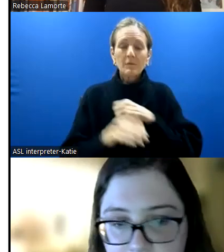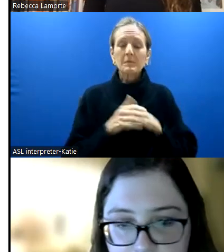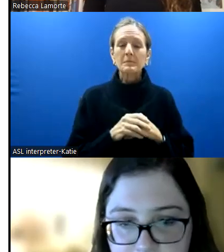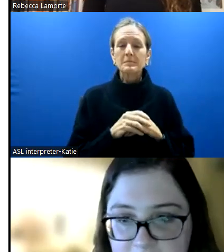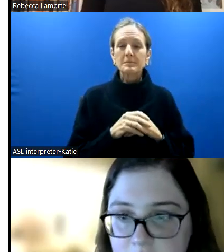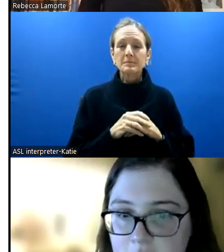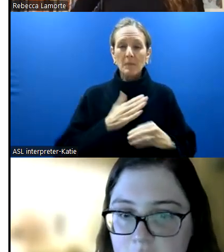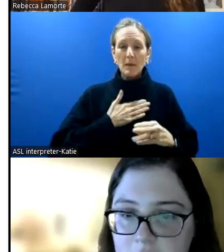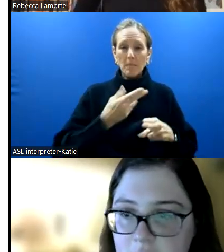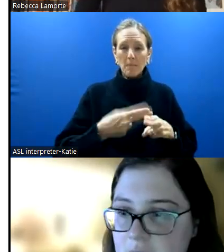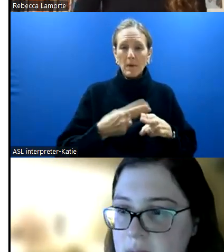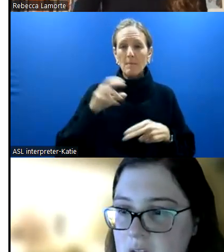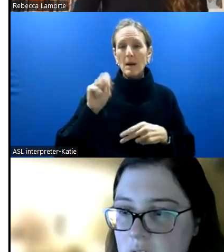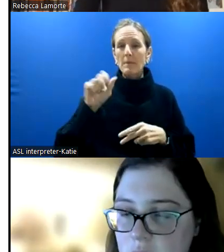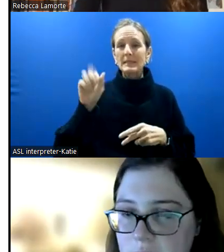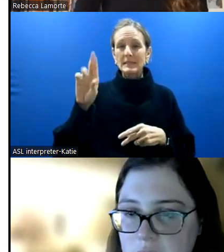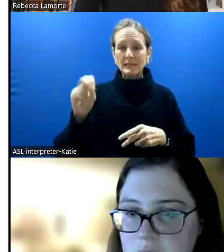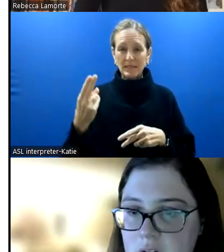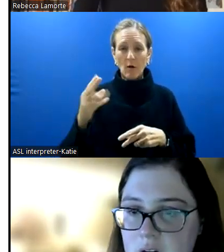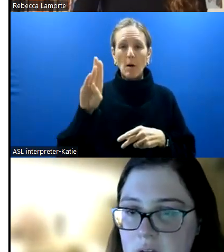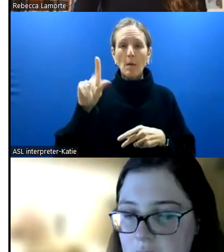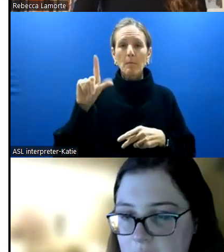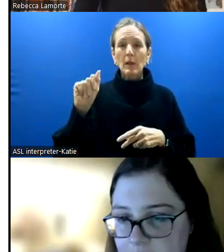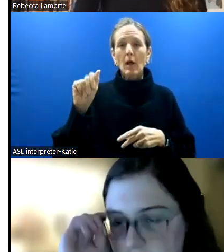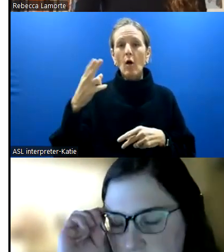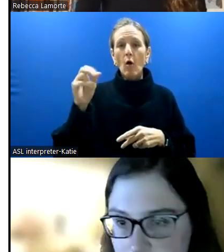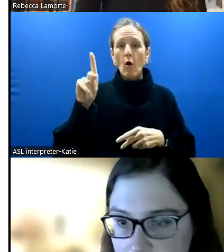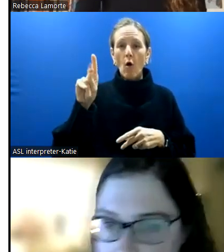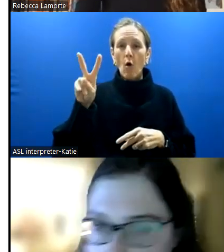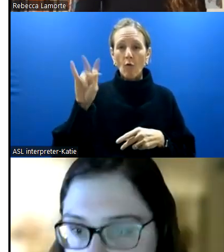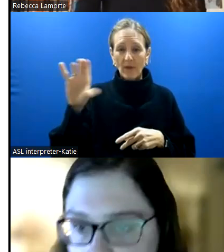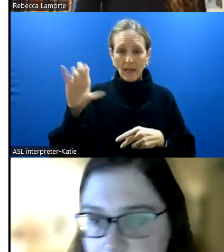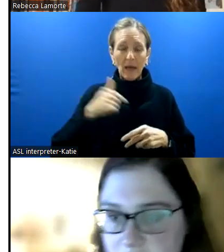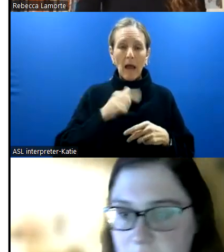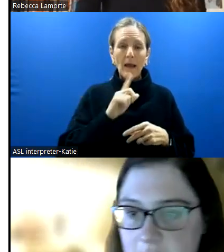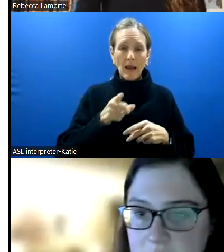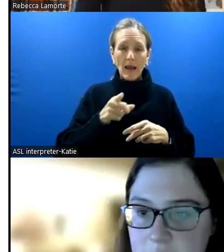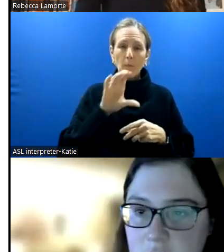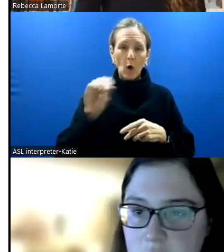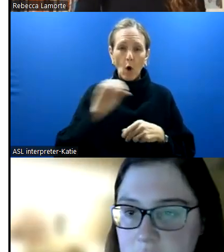My name is Sarah Blahovec. I am the co-founder and co-director of Disability Victory.